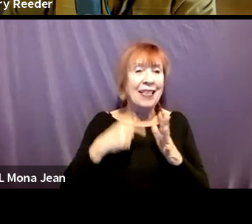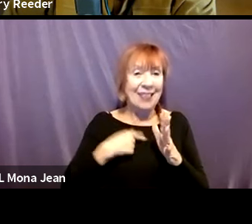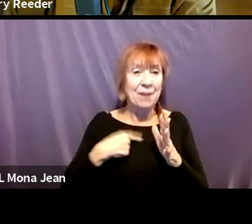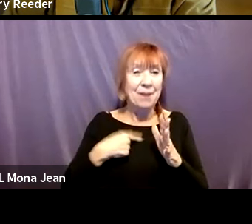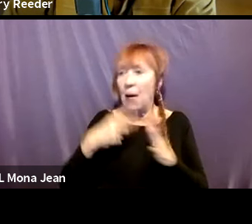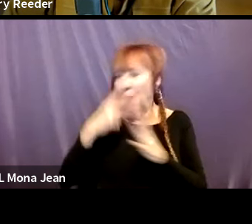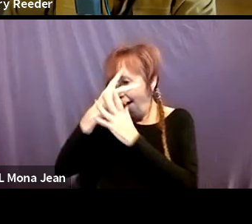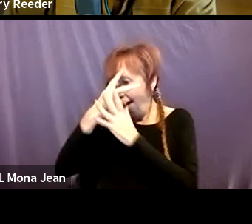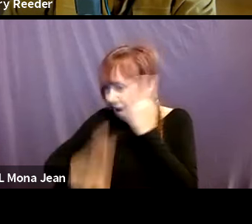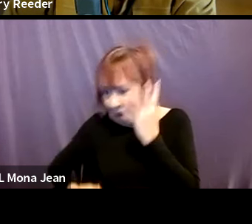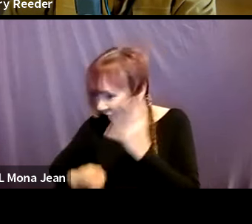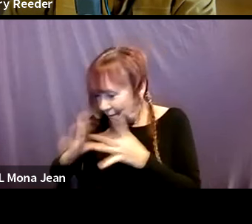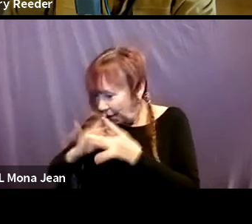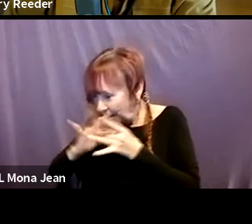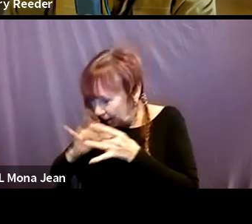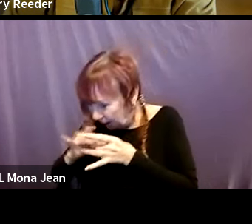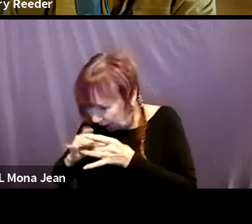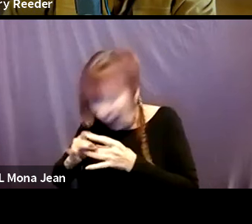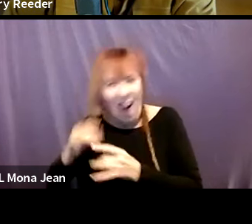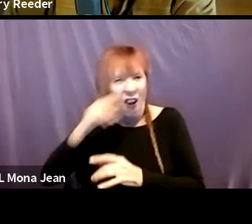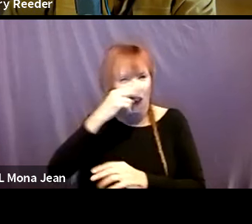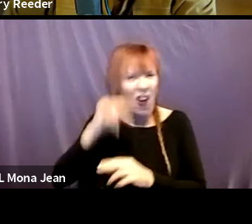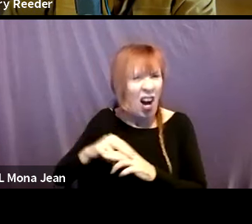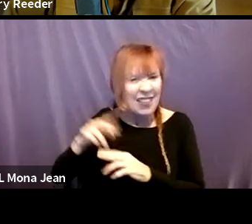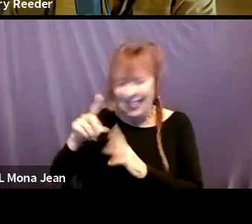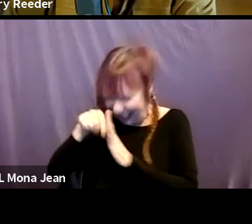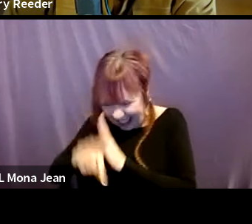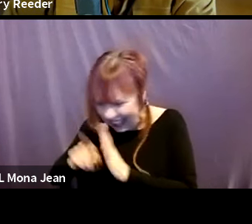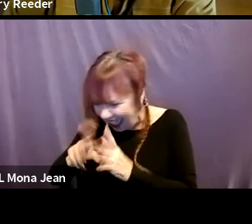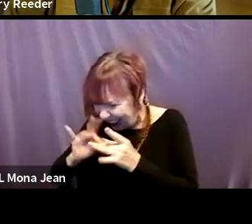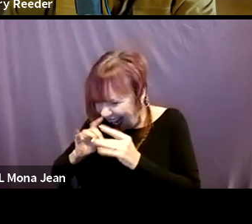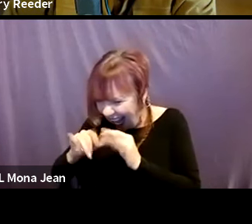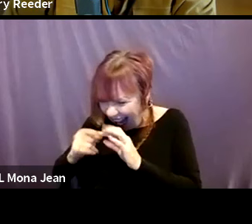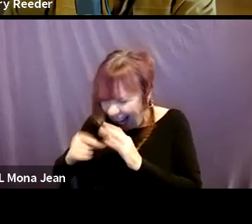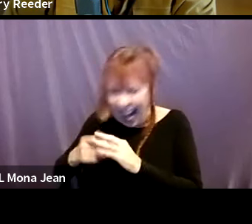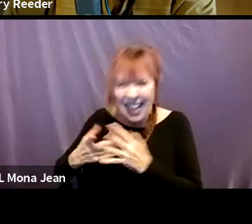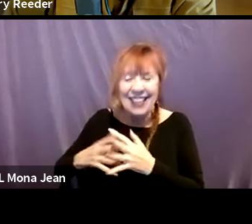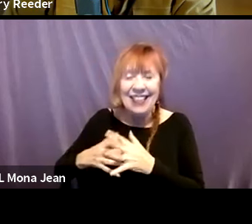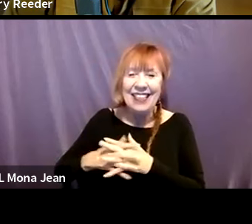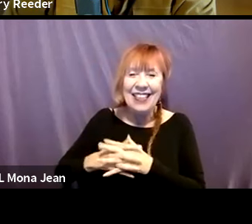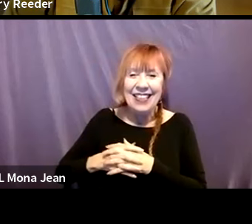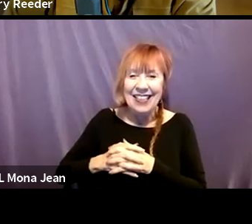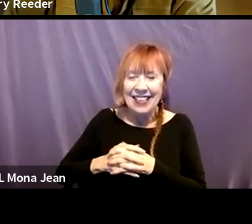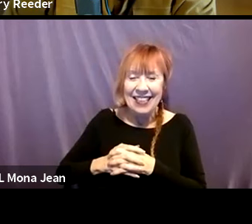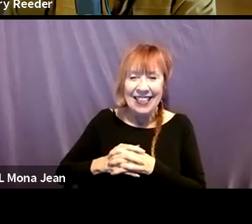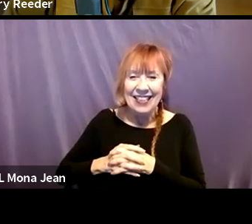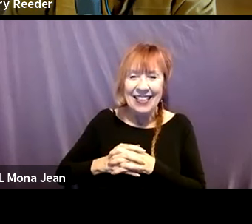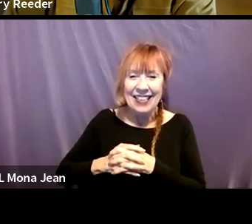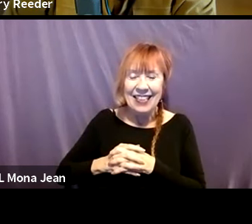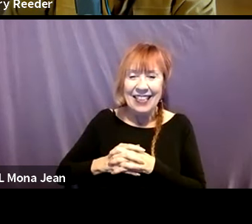And there's all these all like cool, fun details about, you know, and like for singularity about,